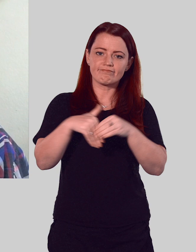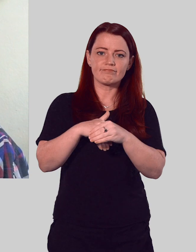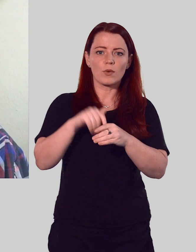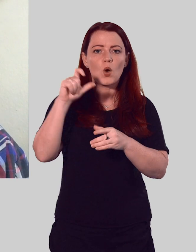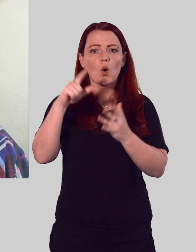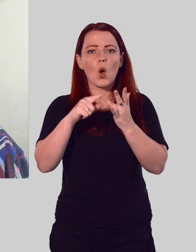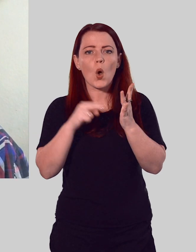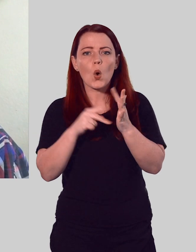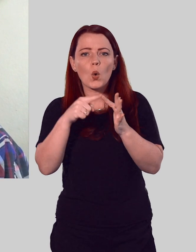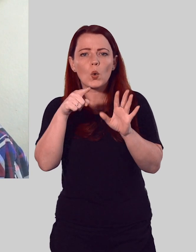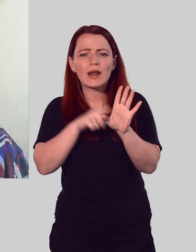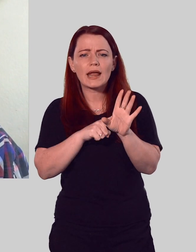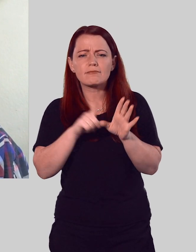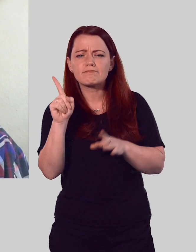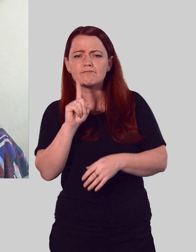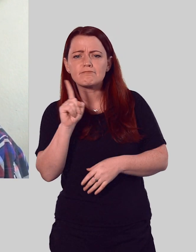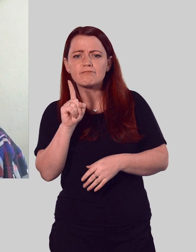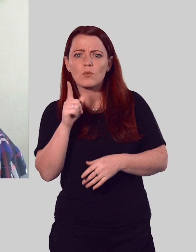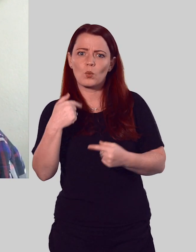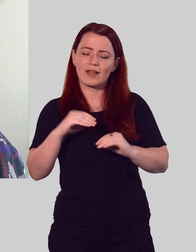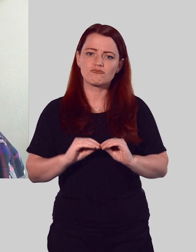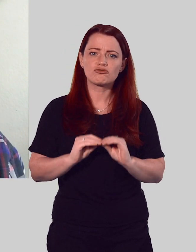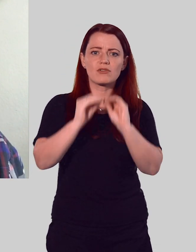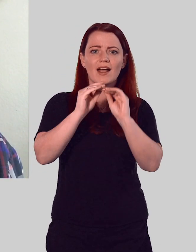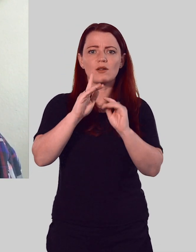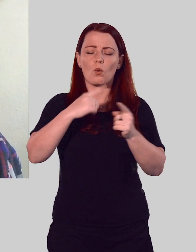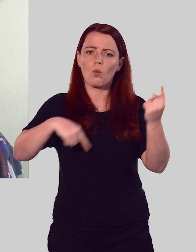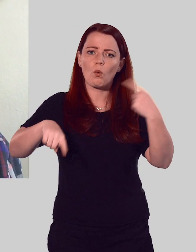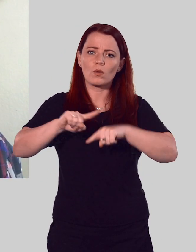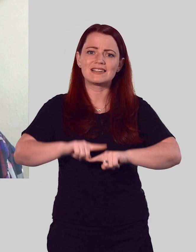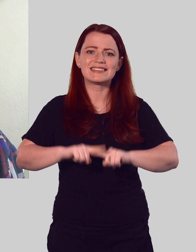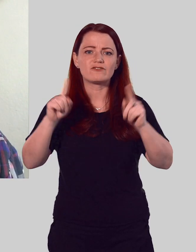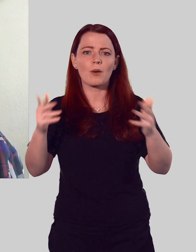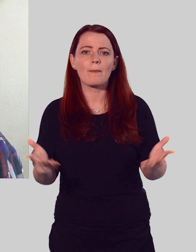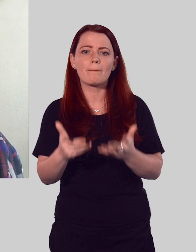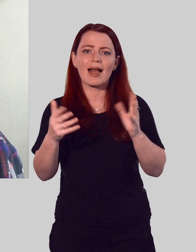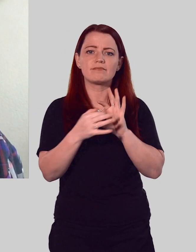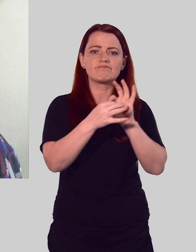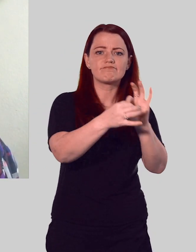of play, interactive and immersive and participatory theatre, adventures and